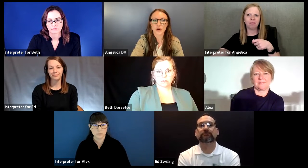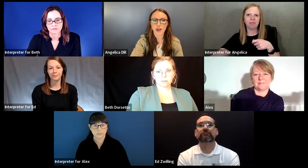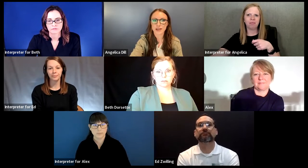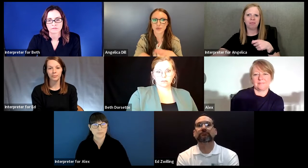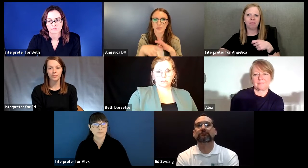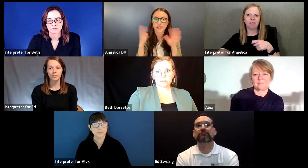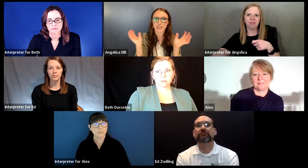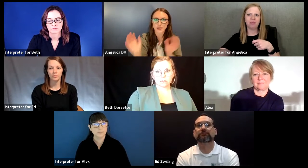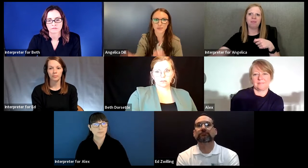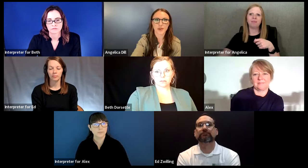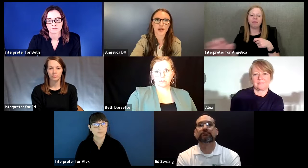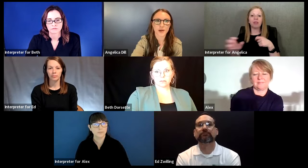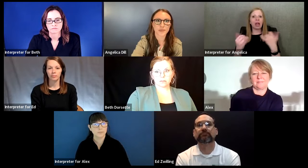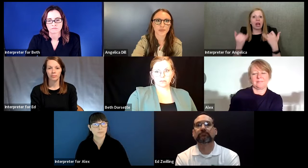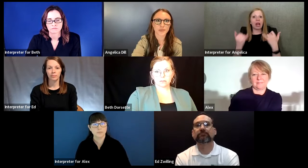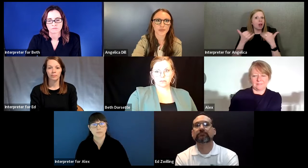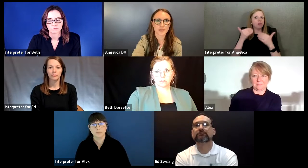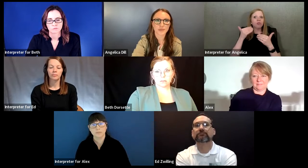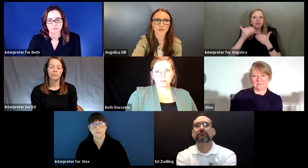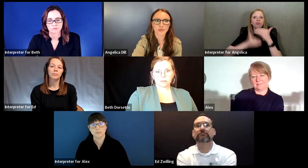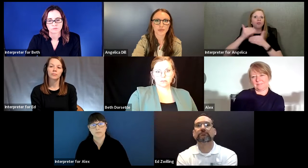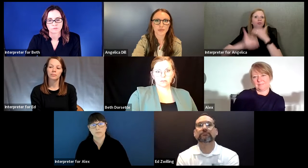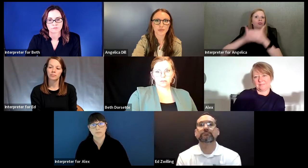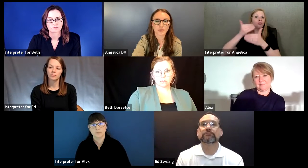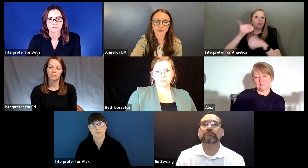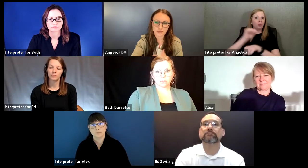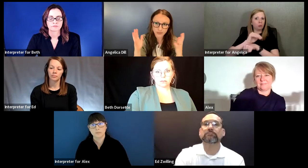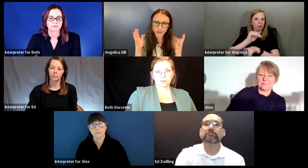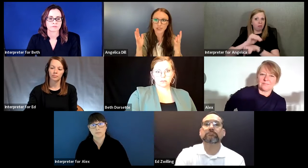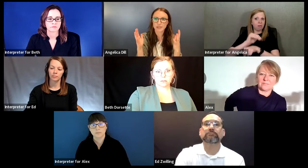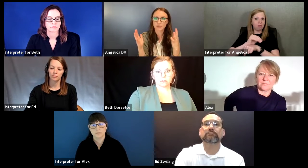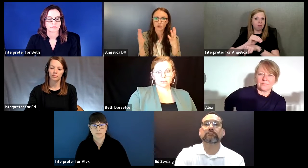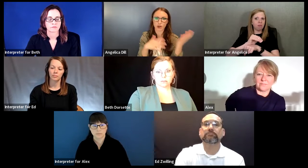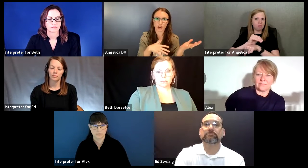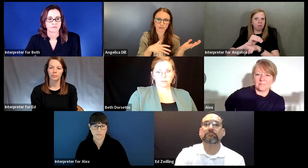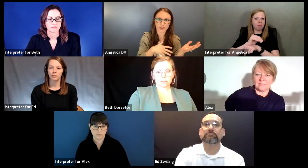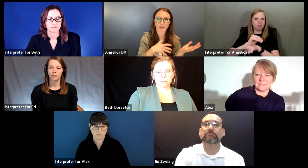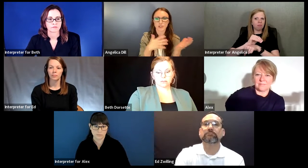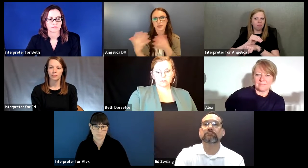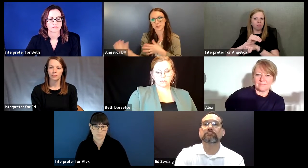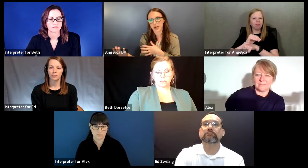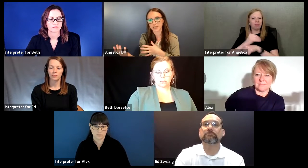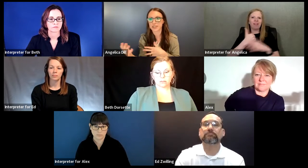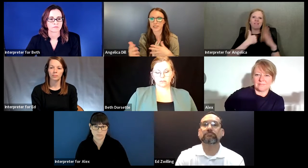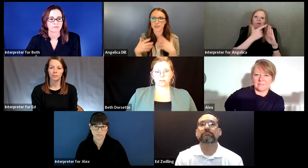So as we proceed, there's the law. And then there's best practices.